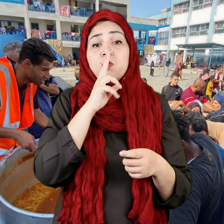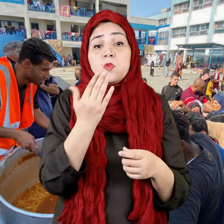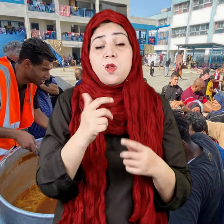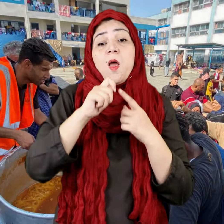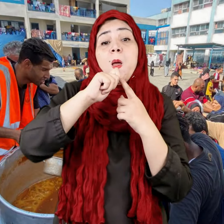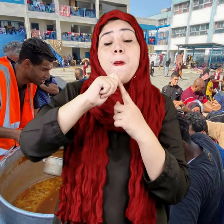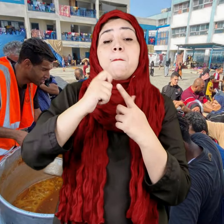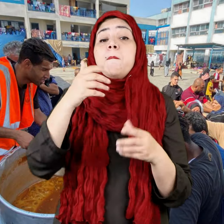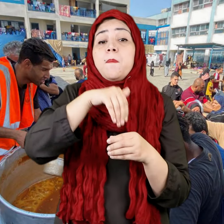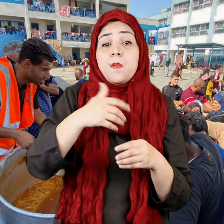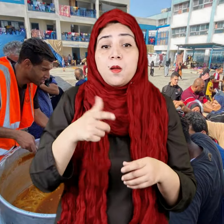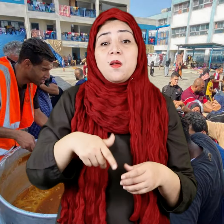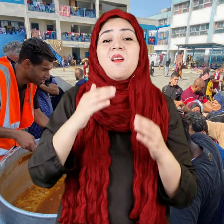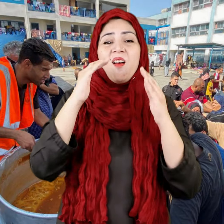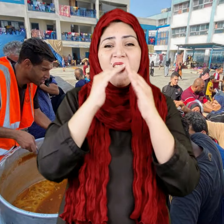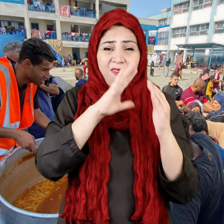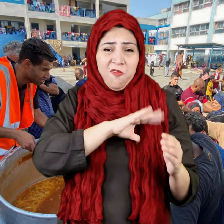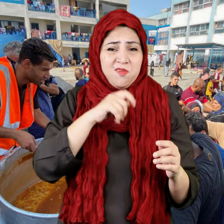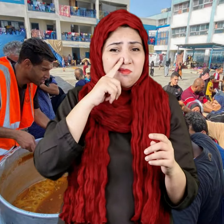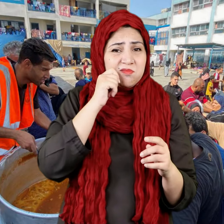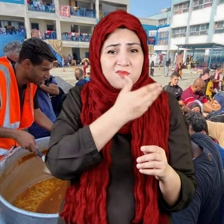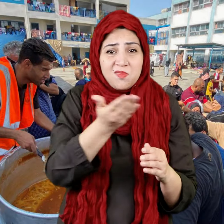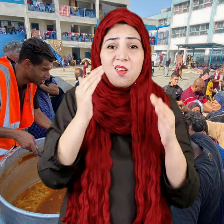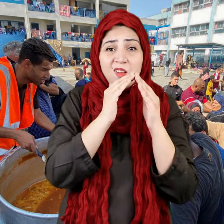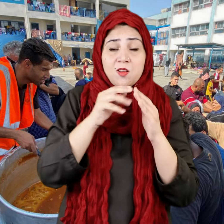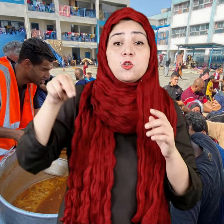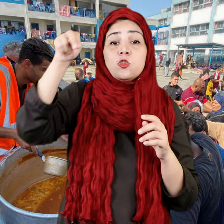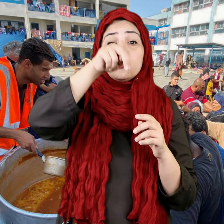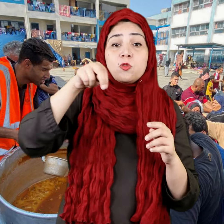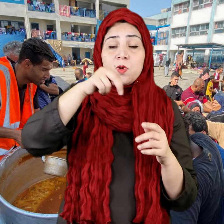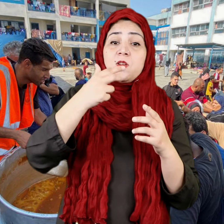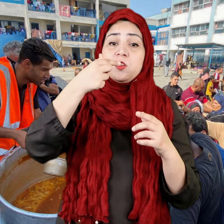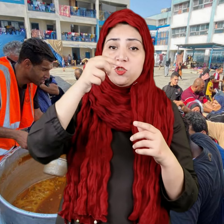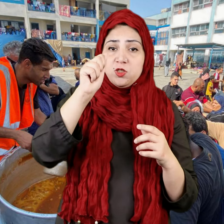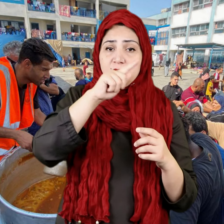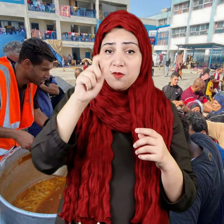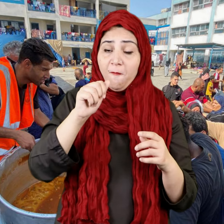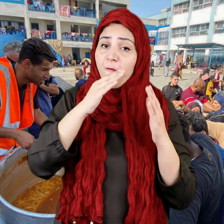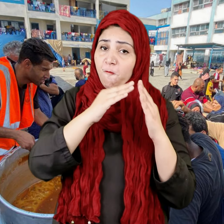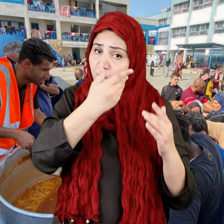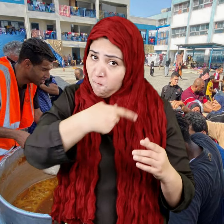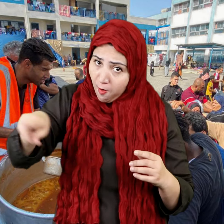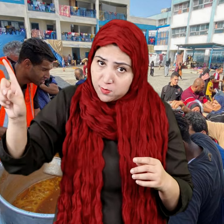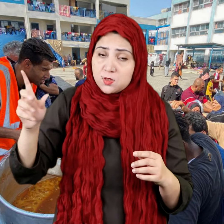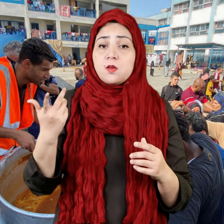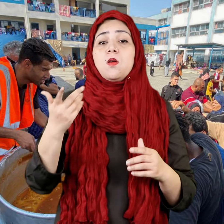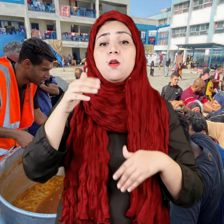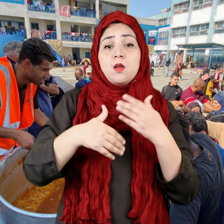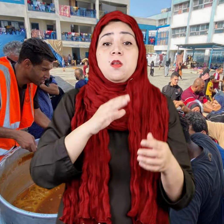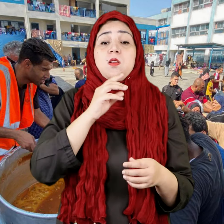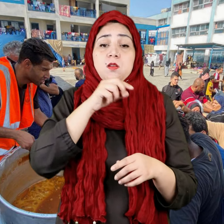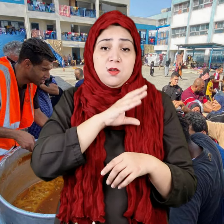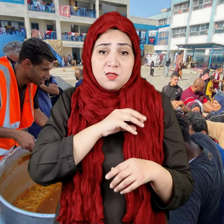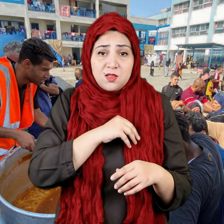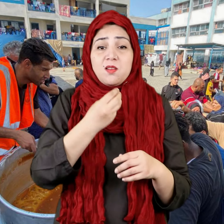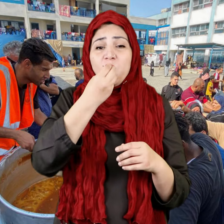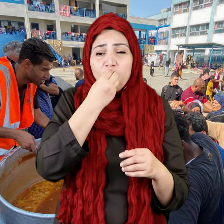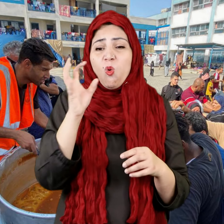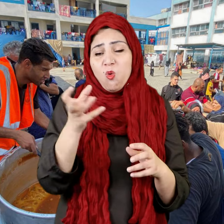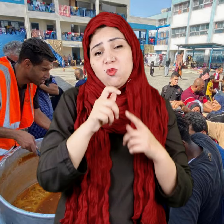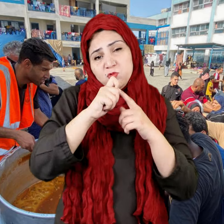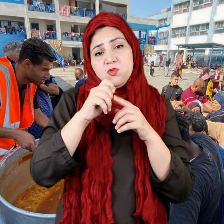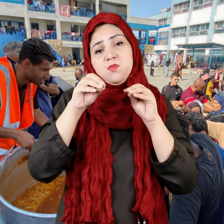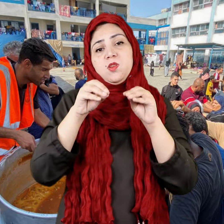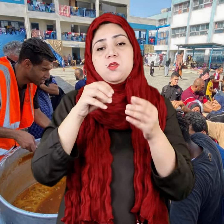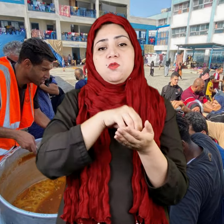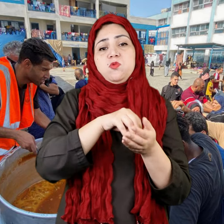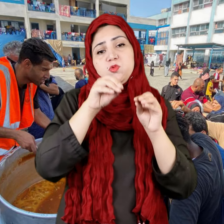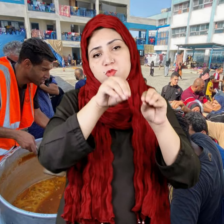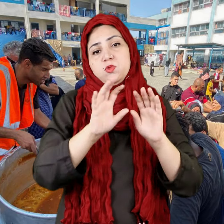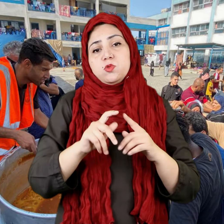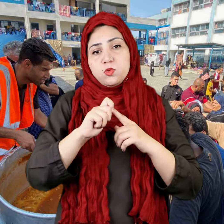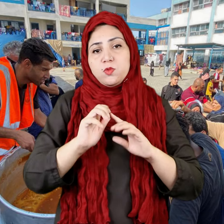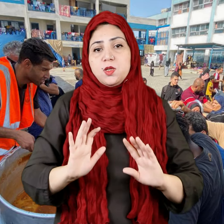The demands include the most crucial return of displaced Palestinians to northern Gaza and an increase in humanitarian aid.